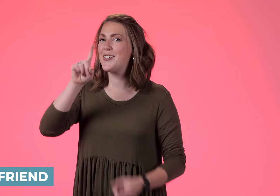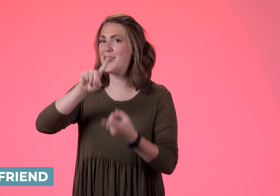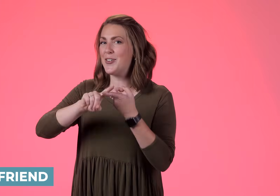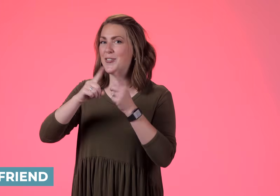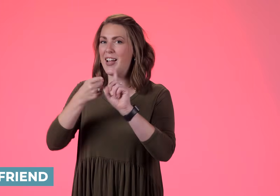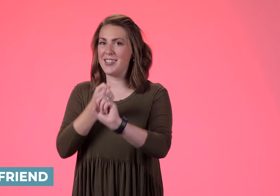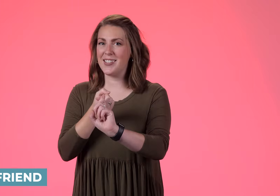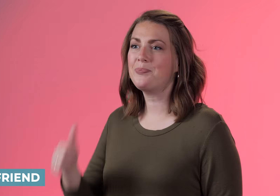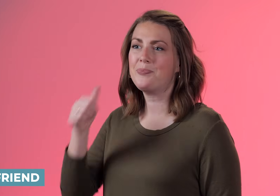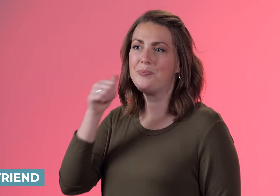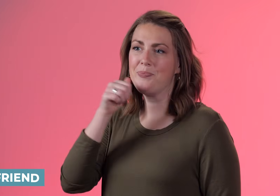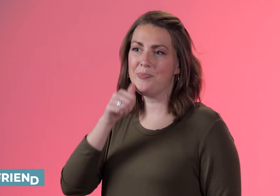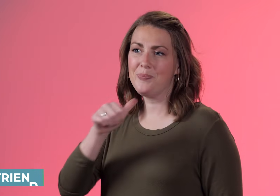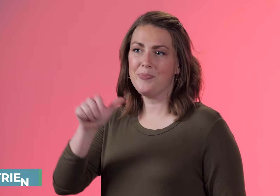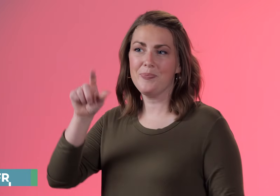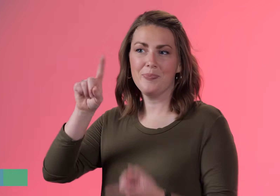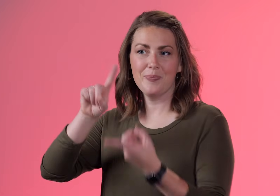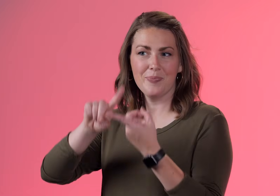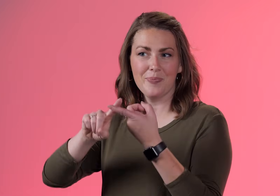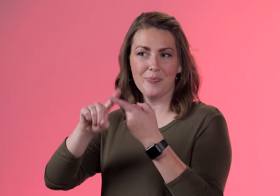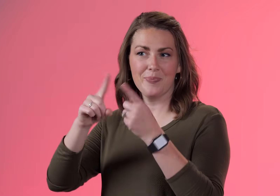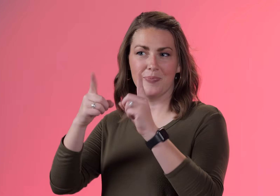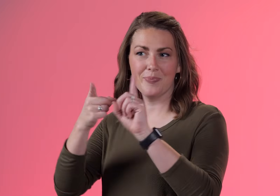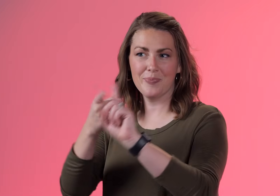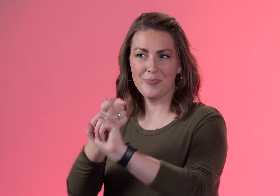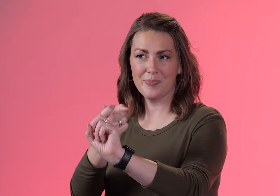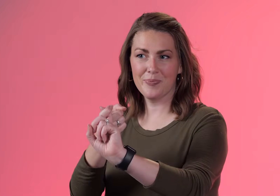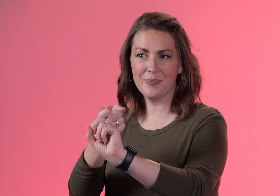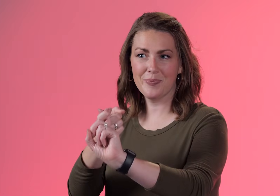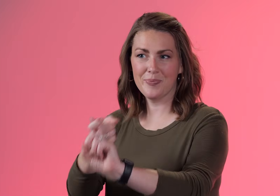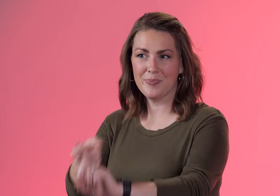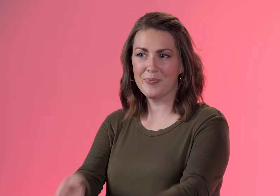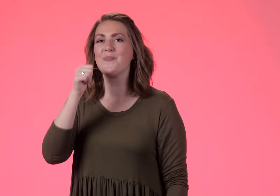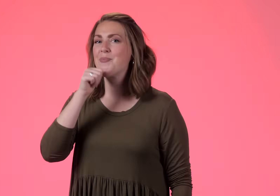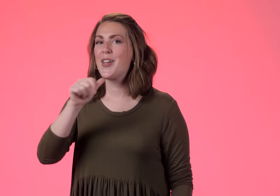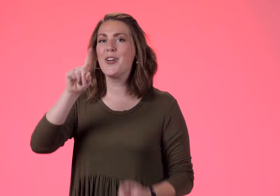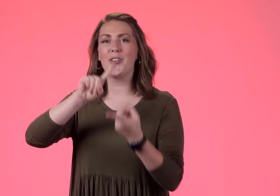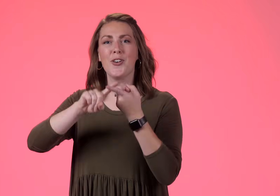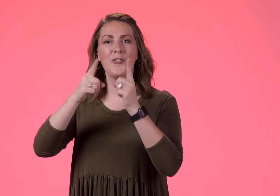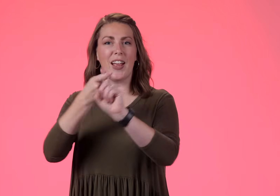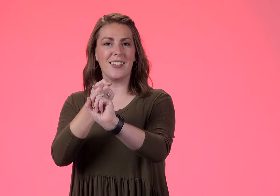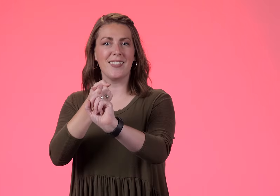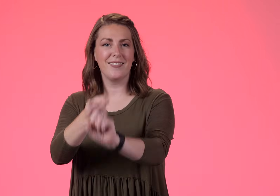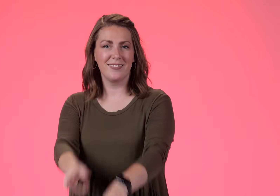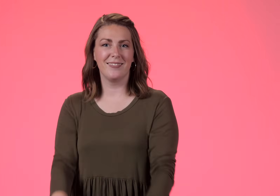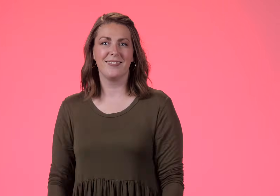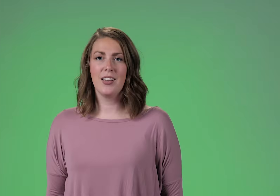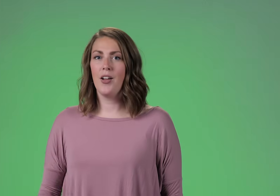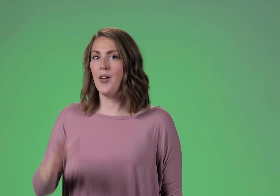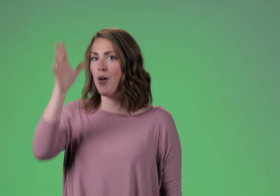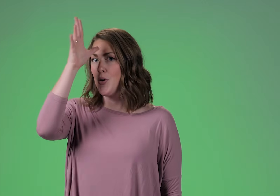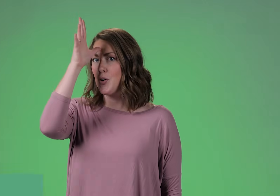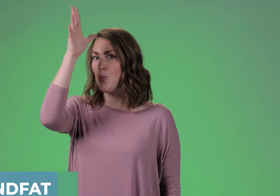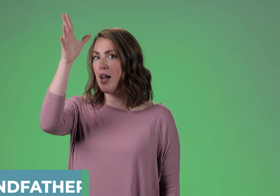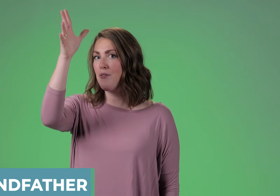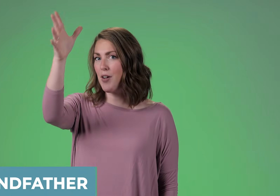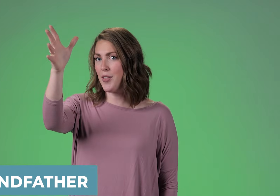GIRLFRIEND The sign GIRL and FRIEND together. GIRLFRIEND GRANDFATHER